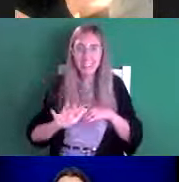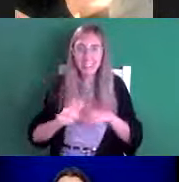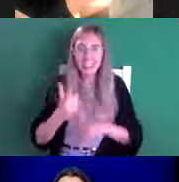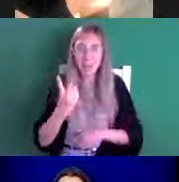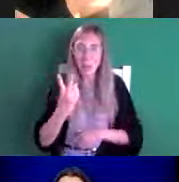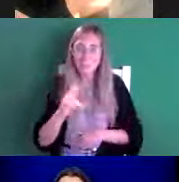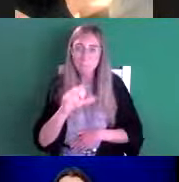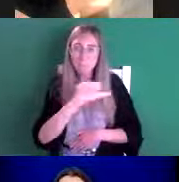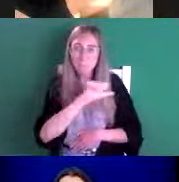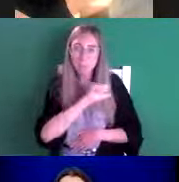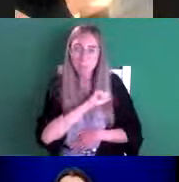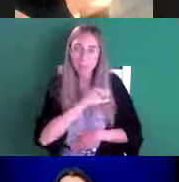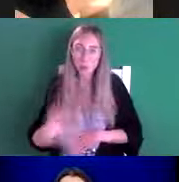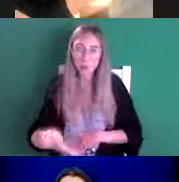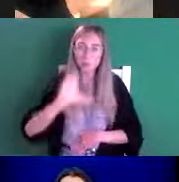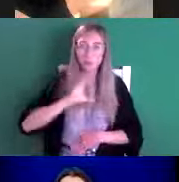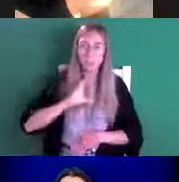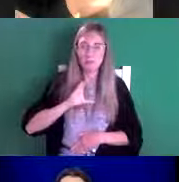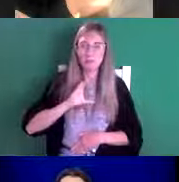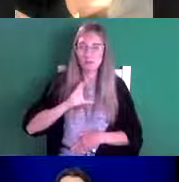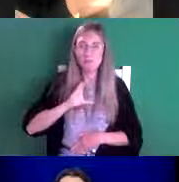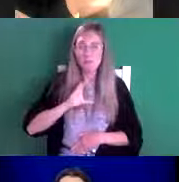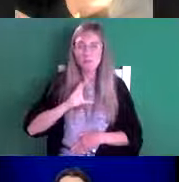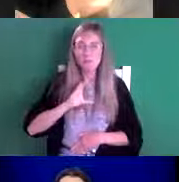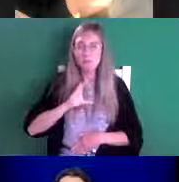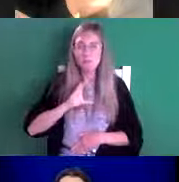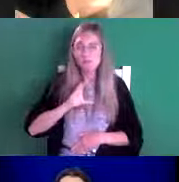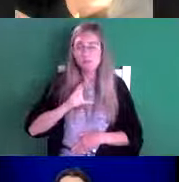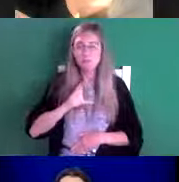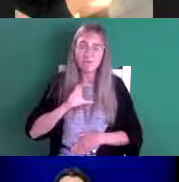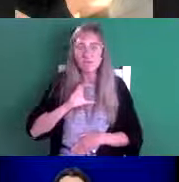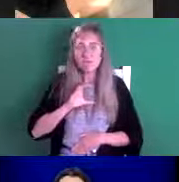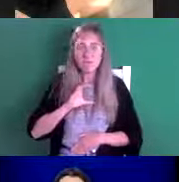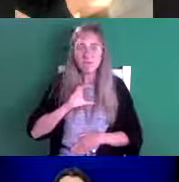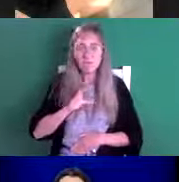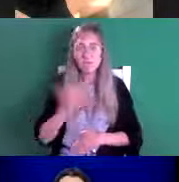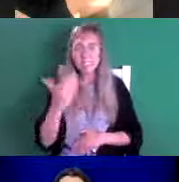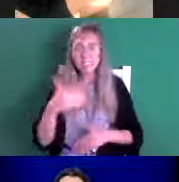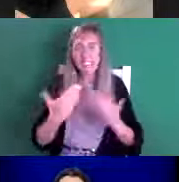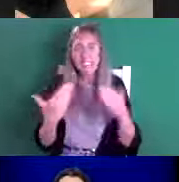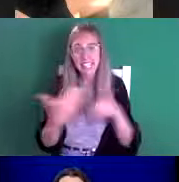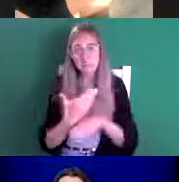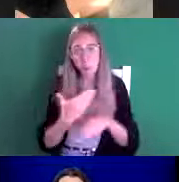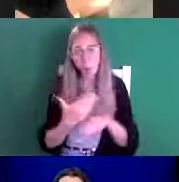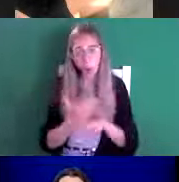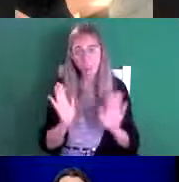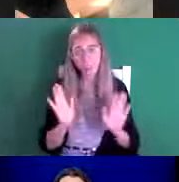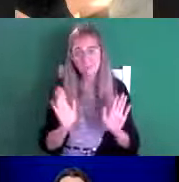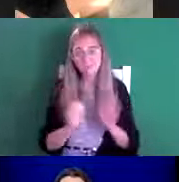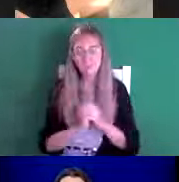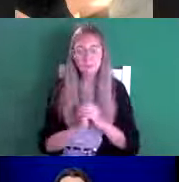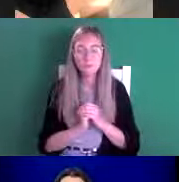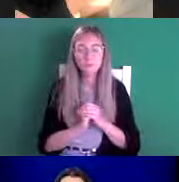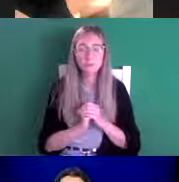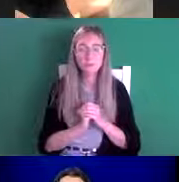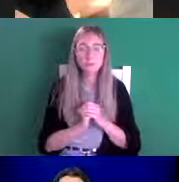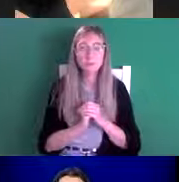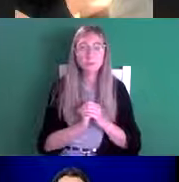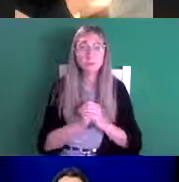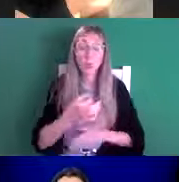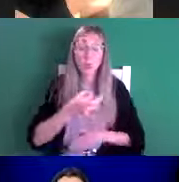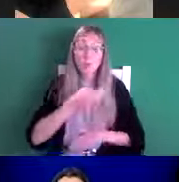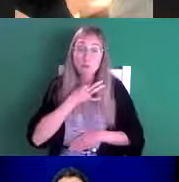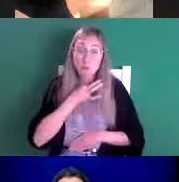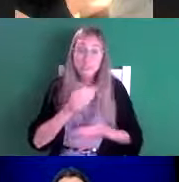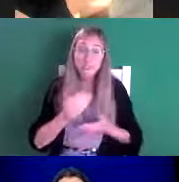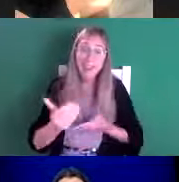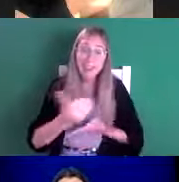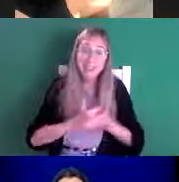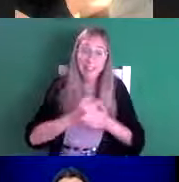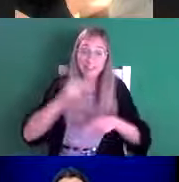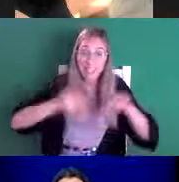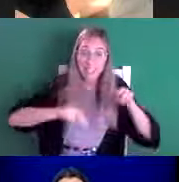yourself at least 200 pounds a day so that's 10 days max now risk and safety assessed now